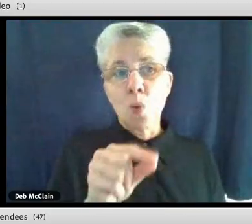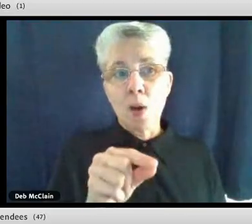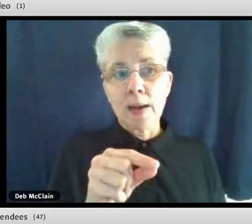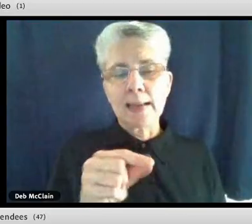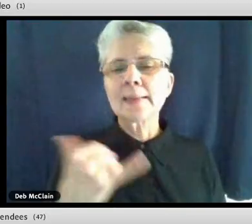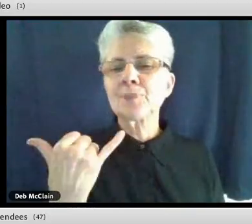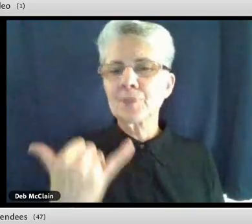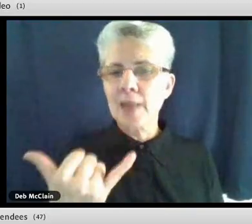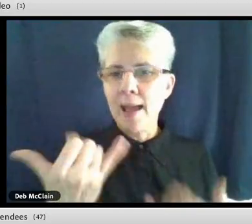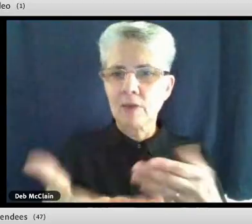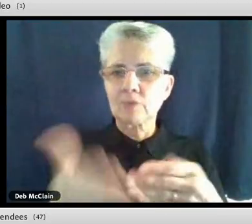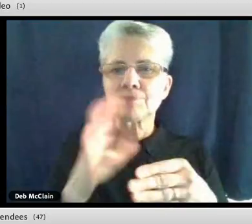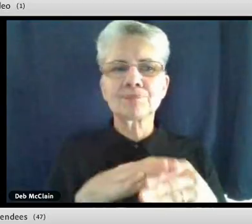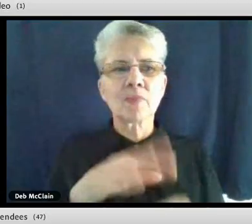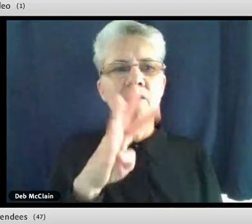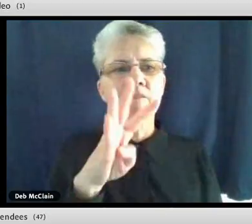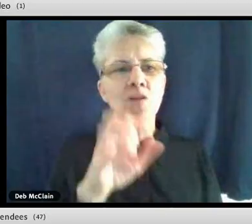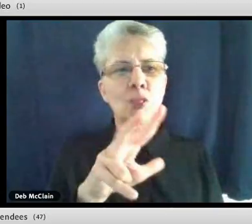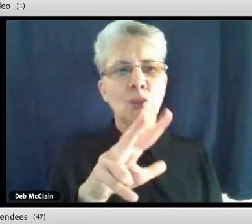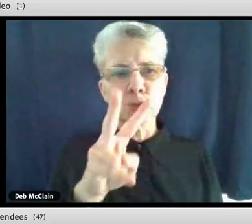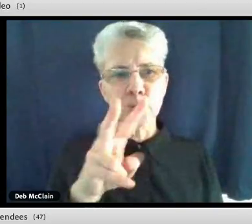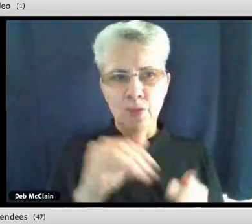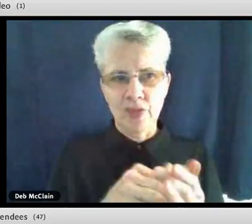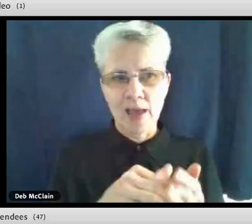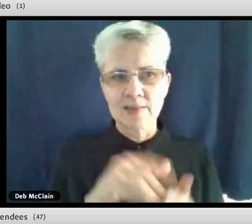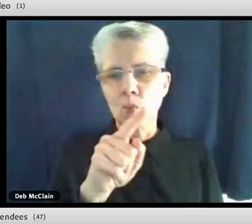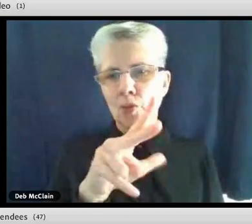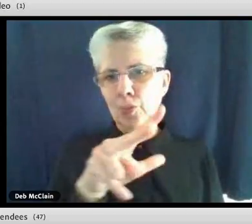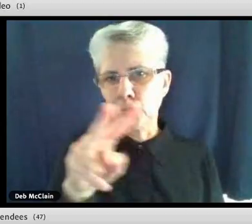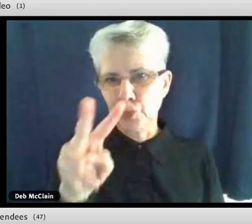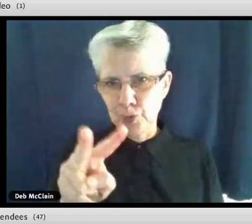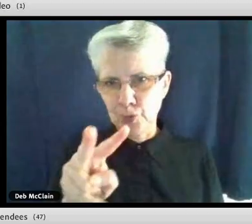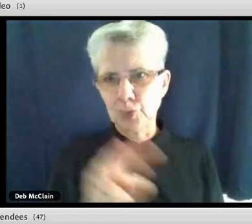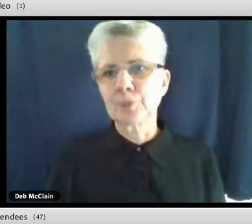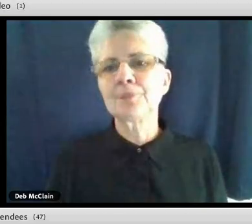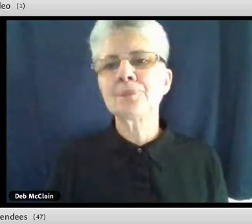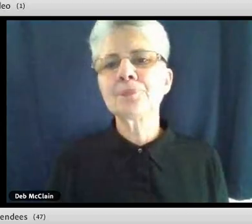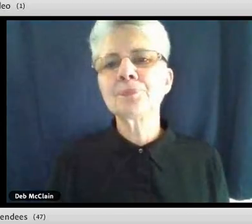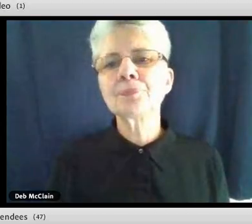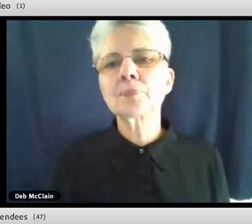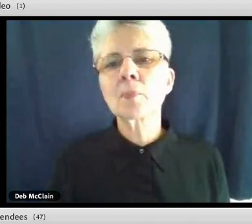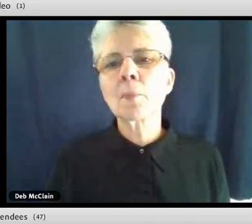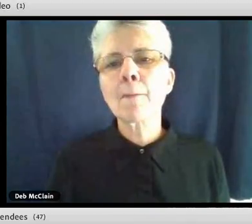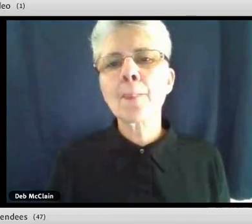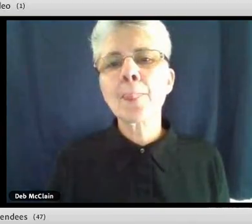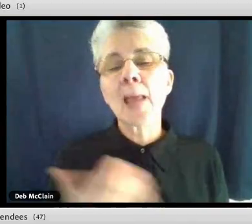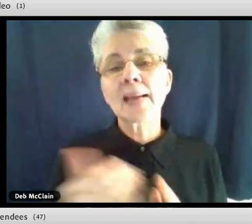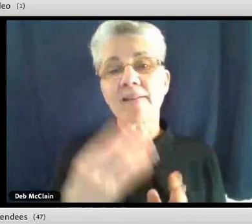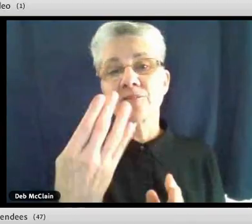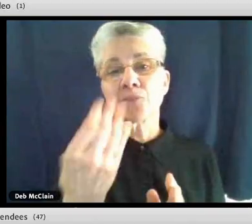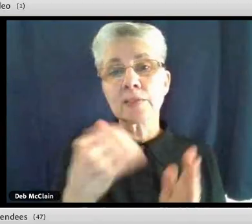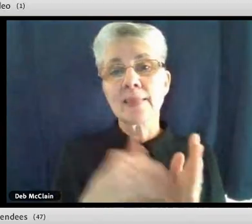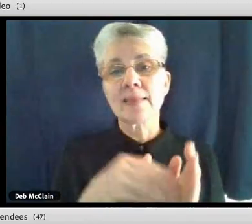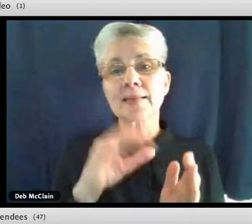and now we have 432,132, again, 14,817 deaths.